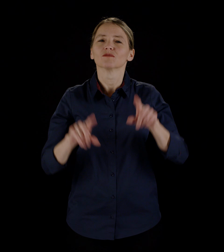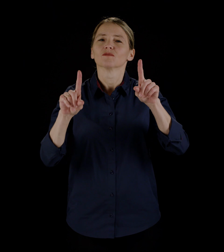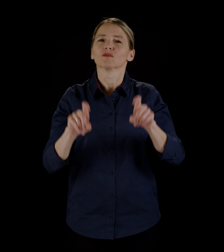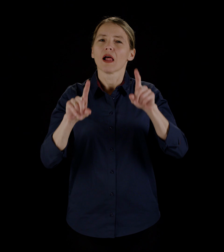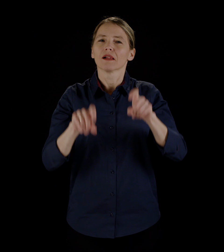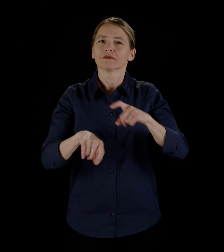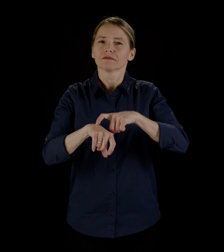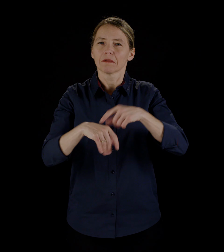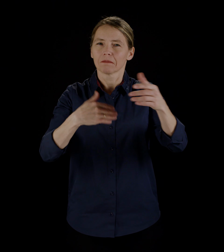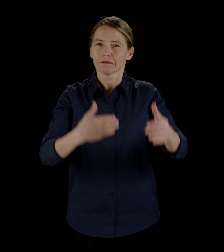Trial Period